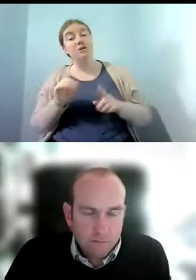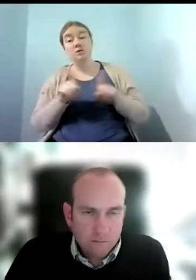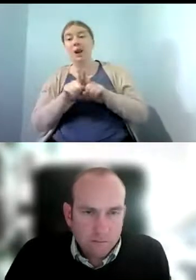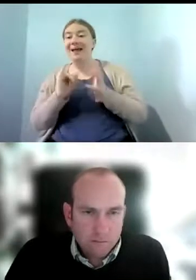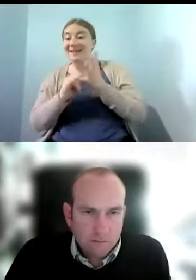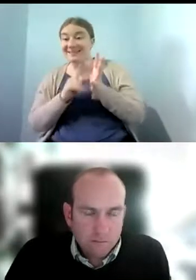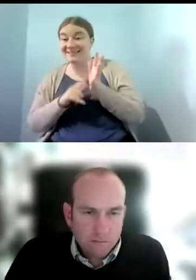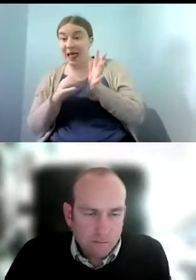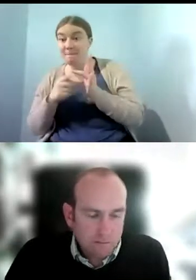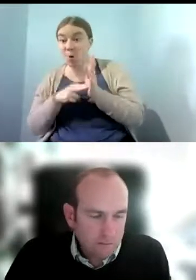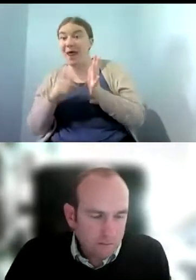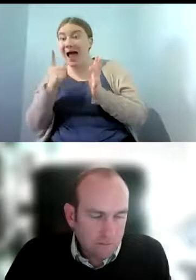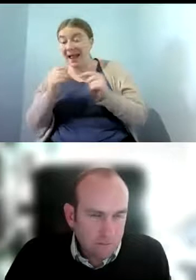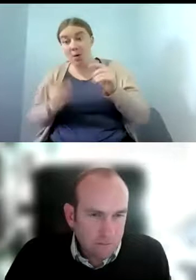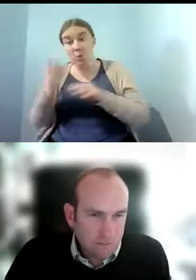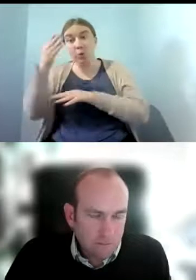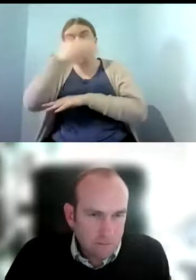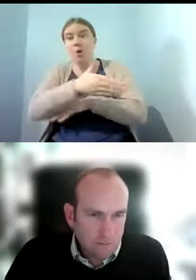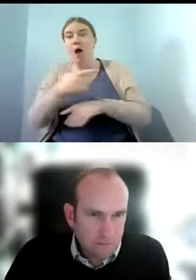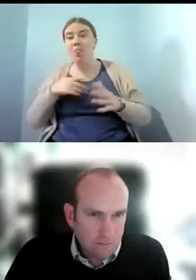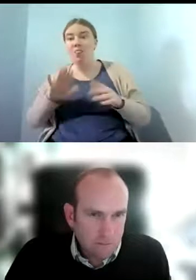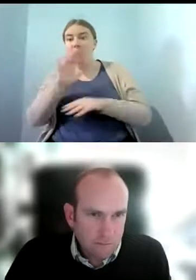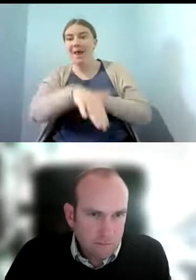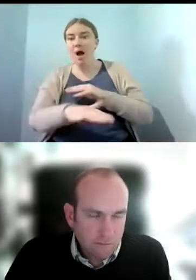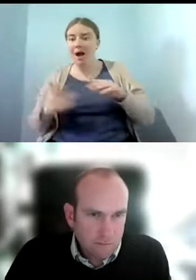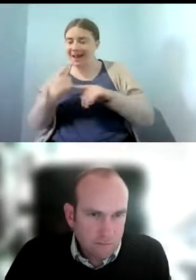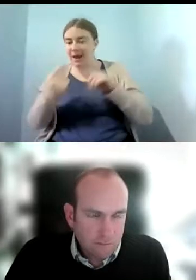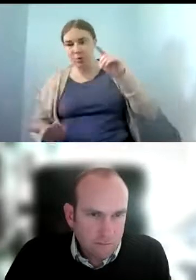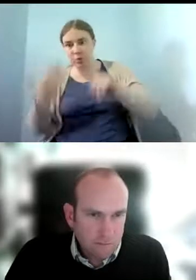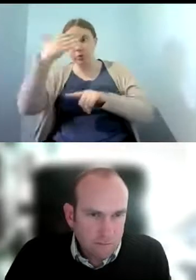over the weir have to expend a lot of energy and potentially make lots of attempts which